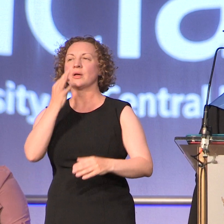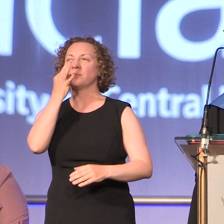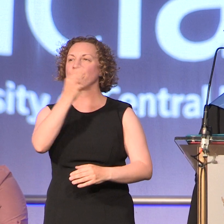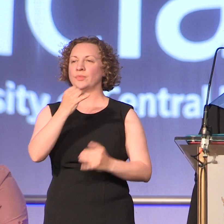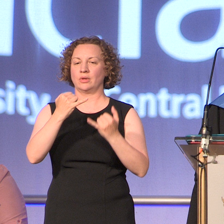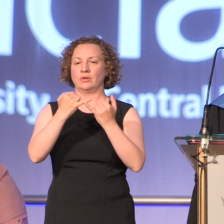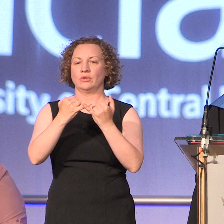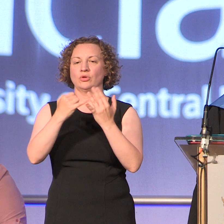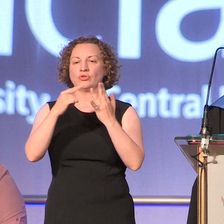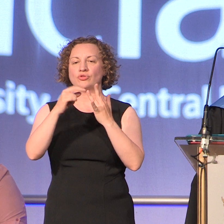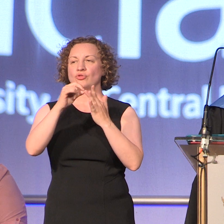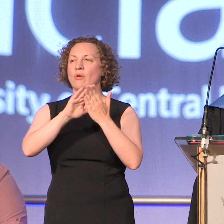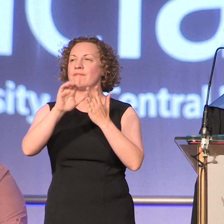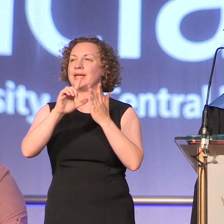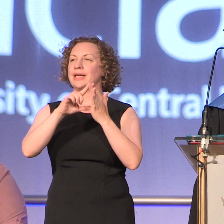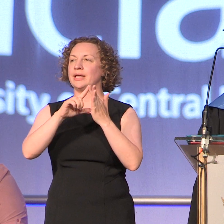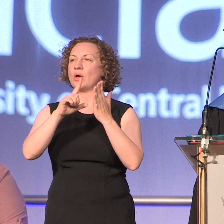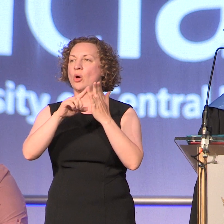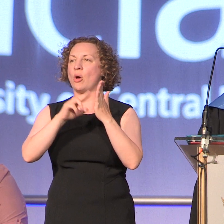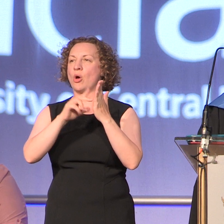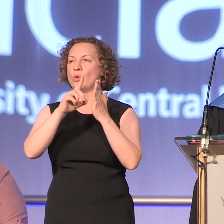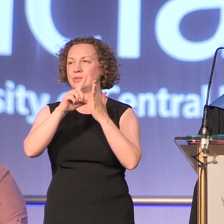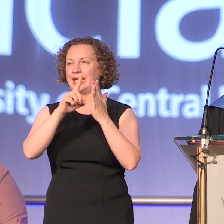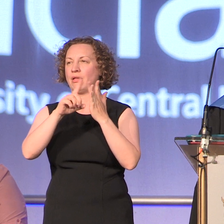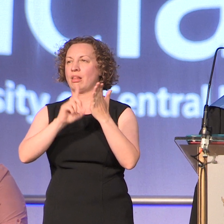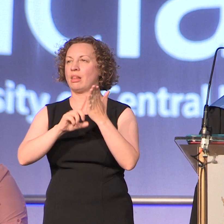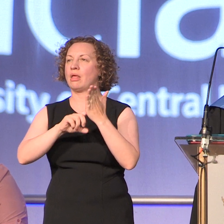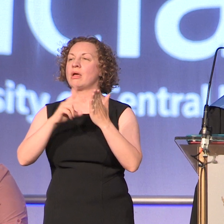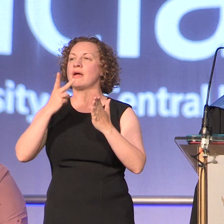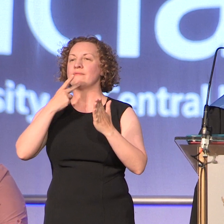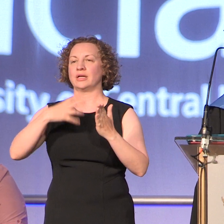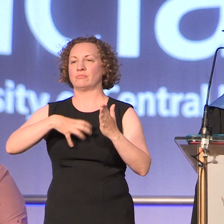O'Neill Vice President of Activities from the Students Union of the